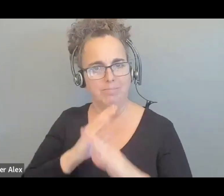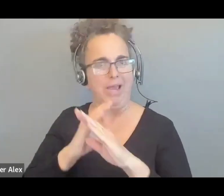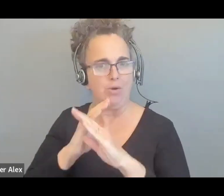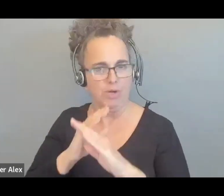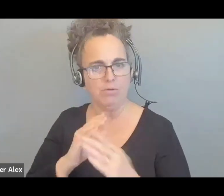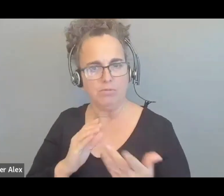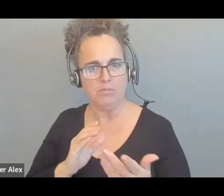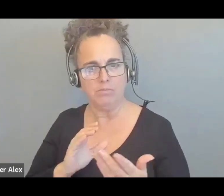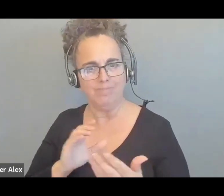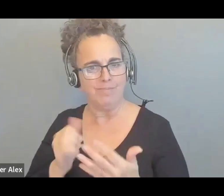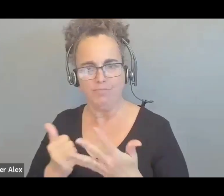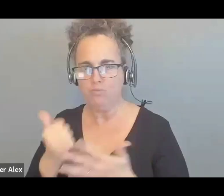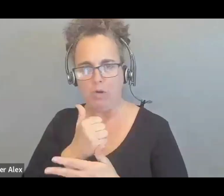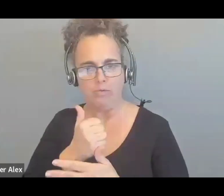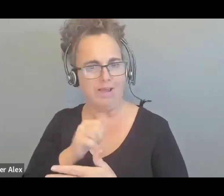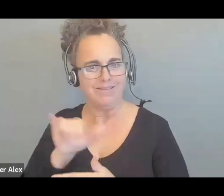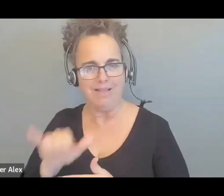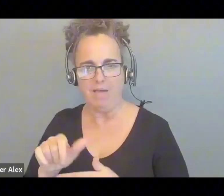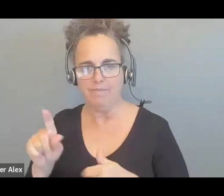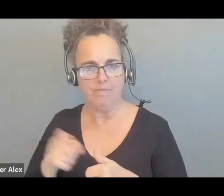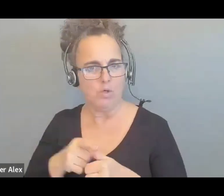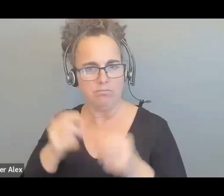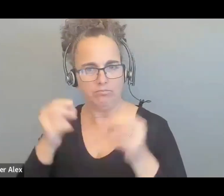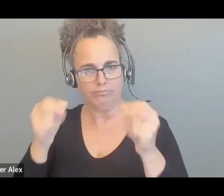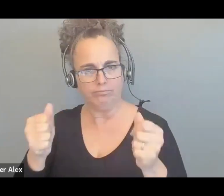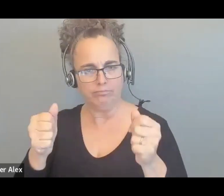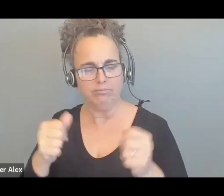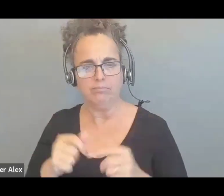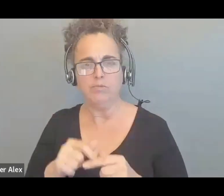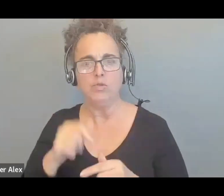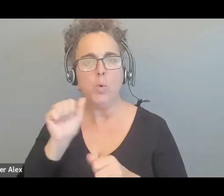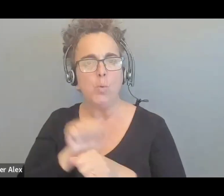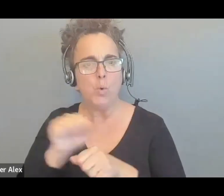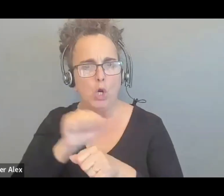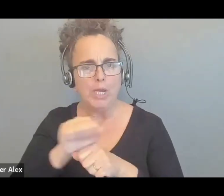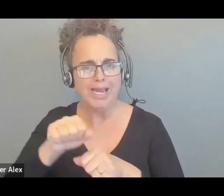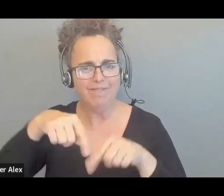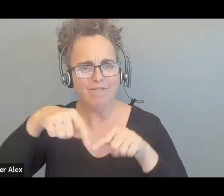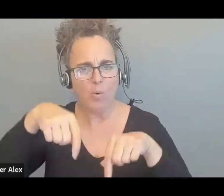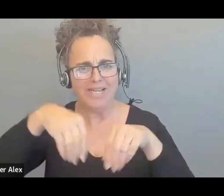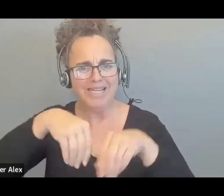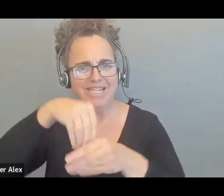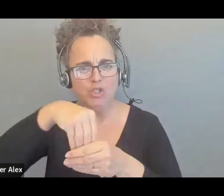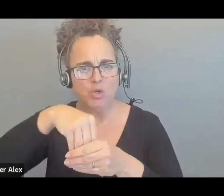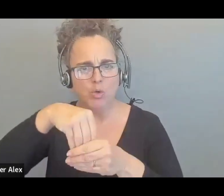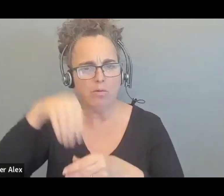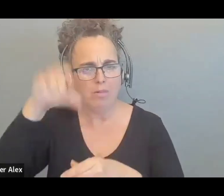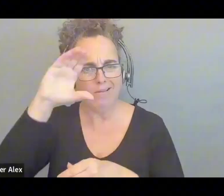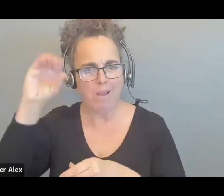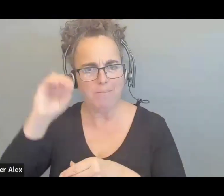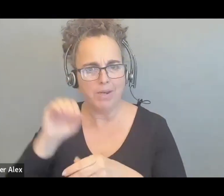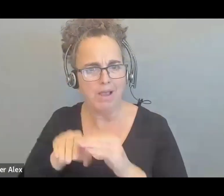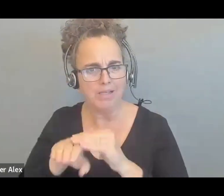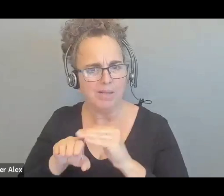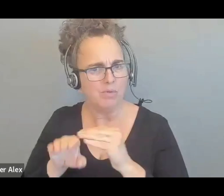And, and so working in internal accessibility for me has been a place where, you know, I get